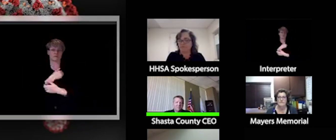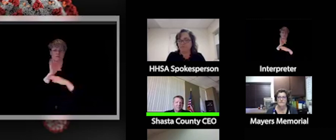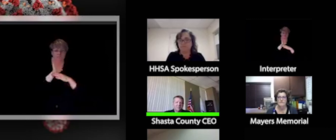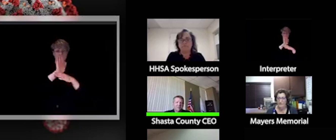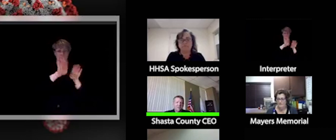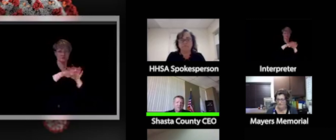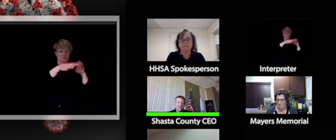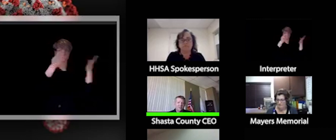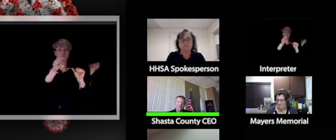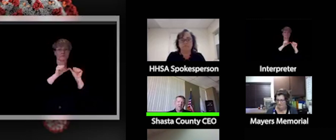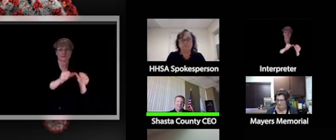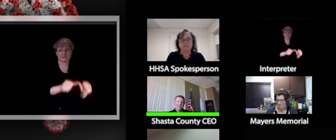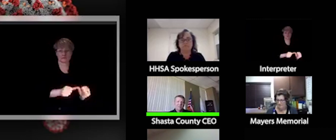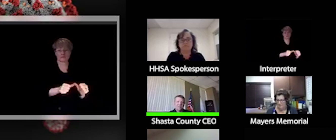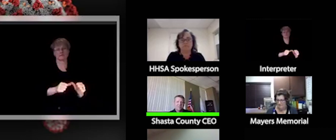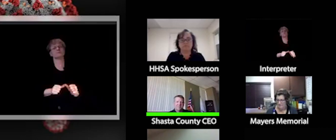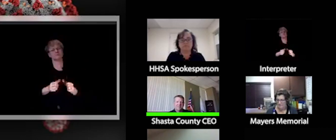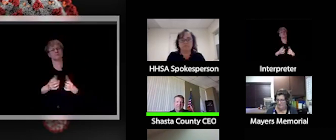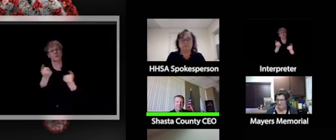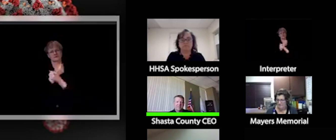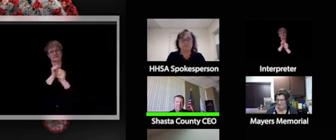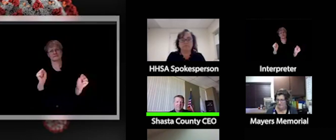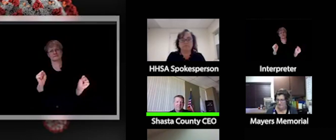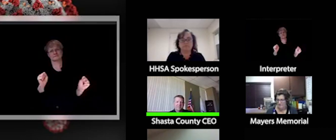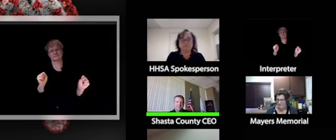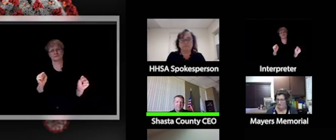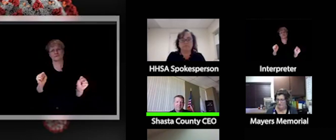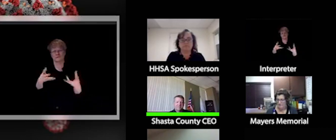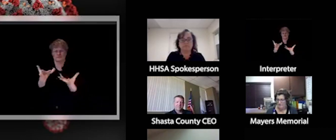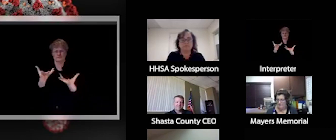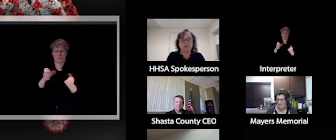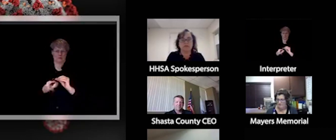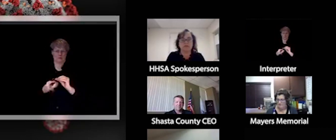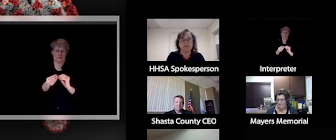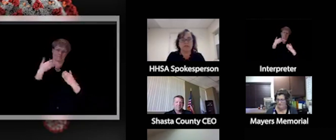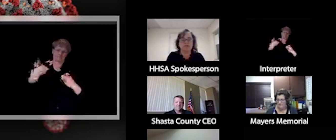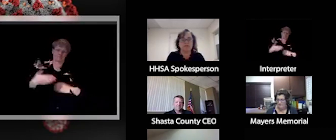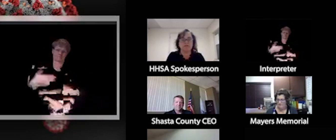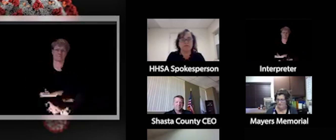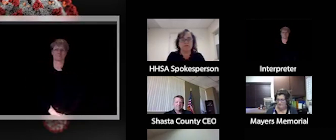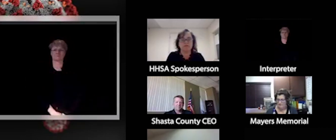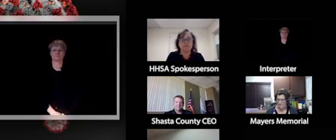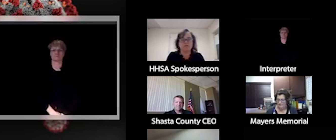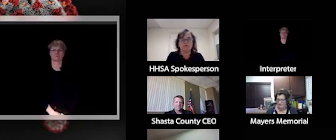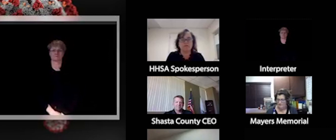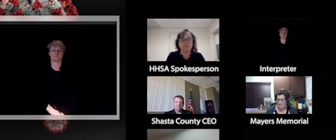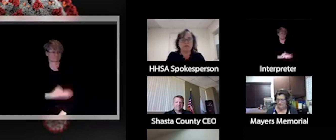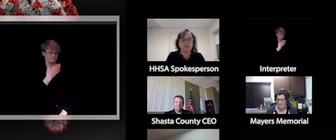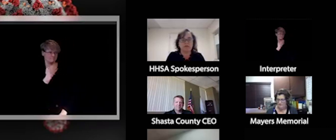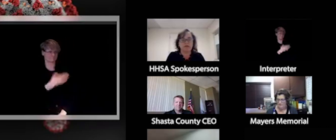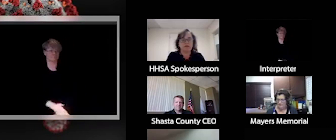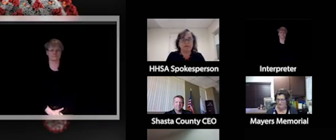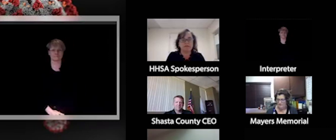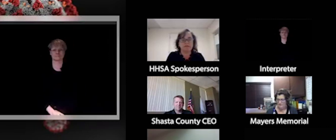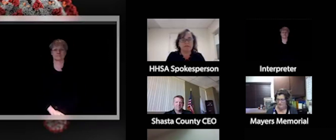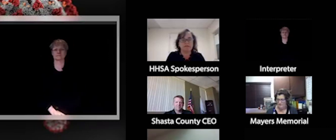safe. That’s all I wanted to add at this moment.